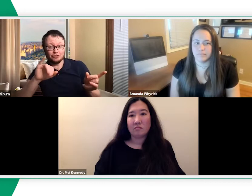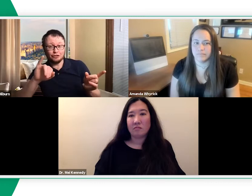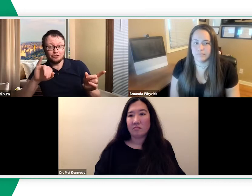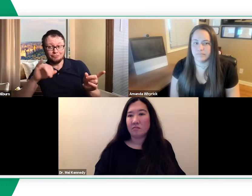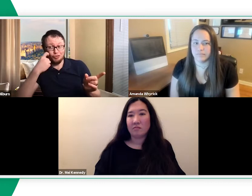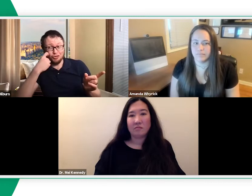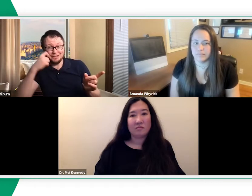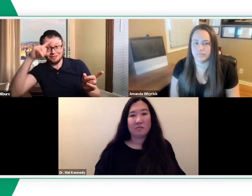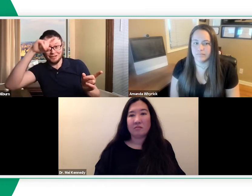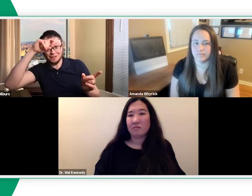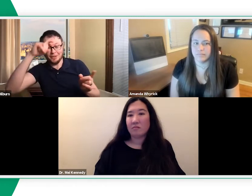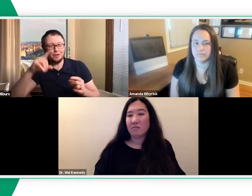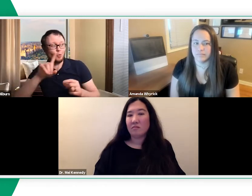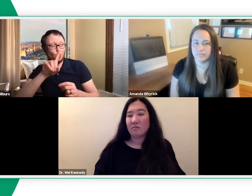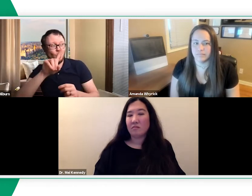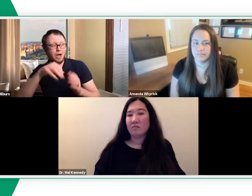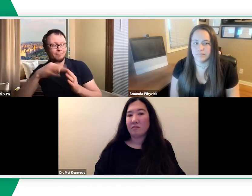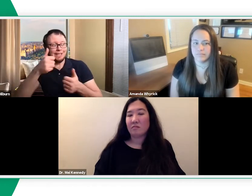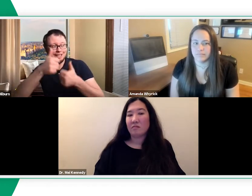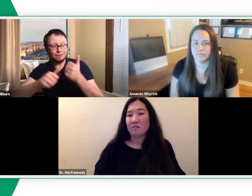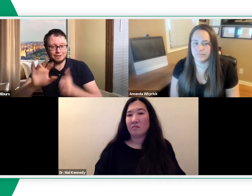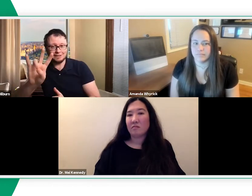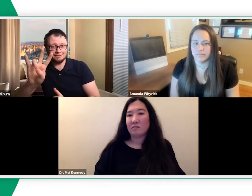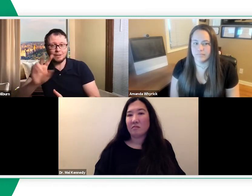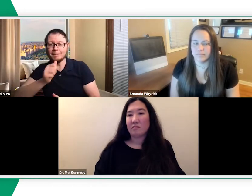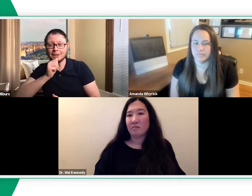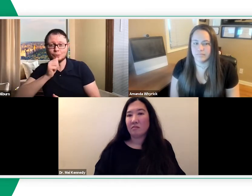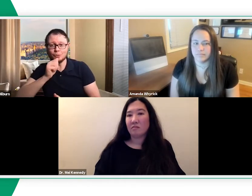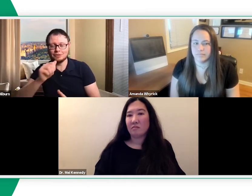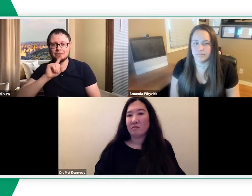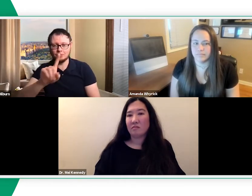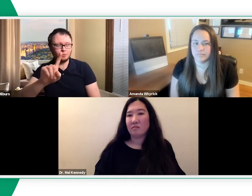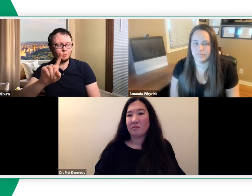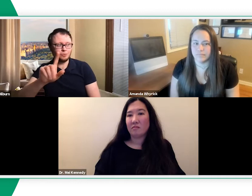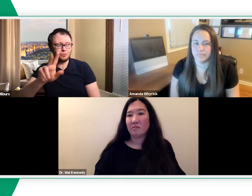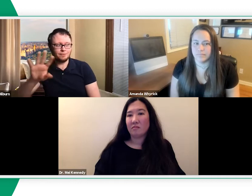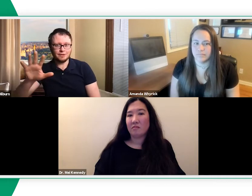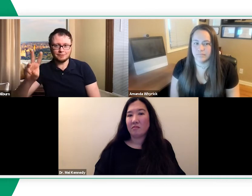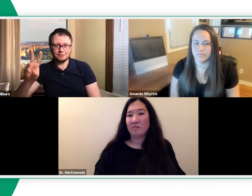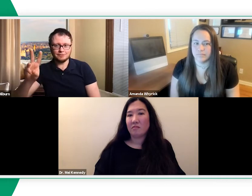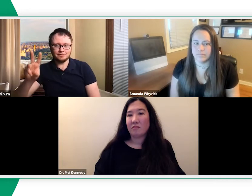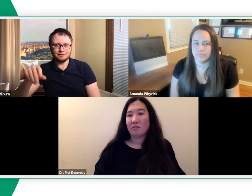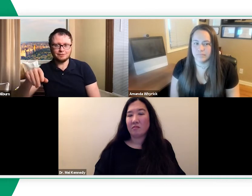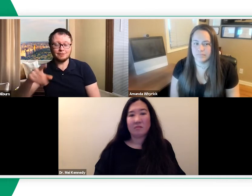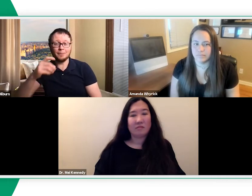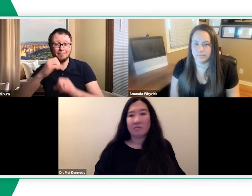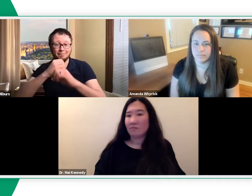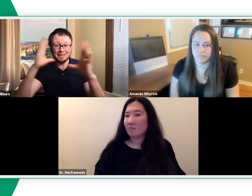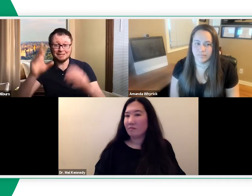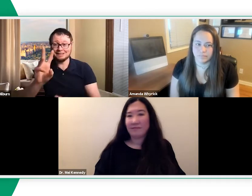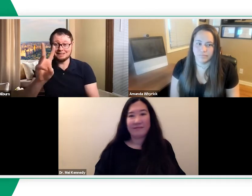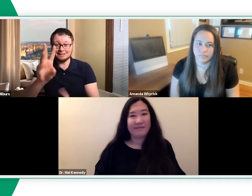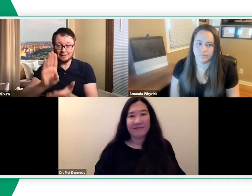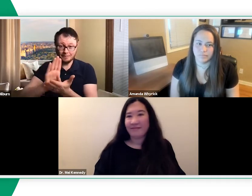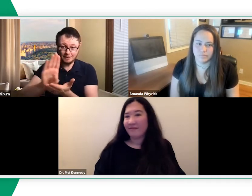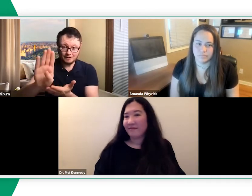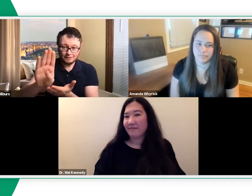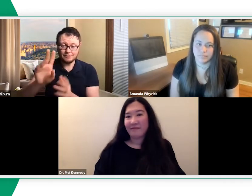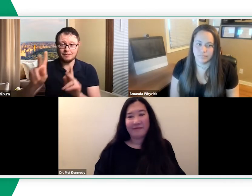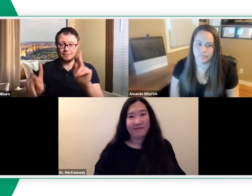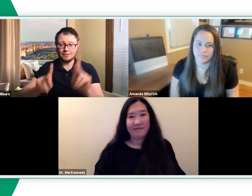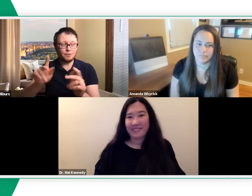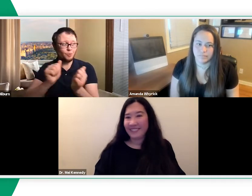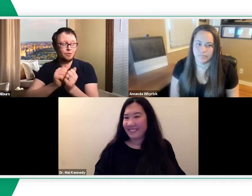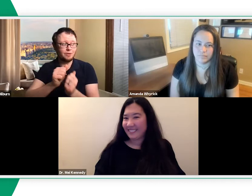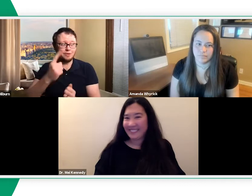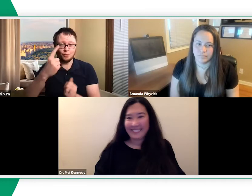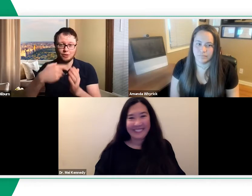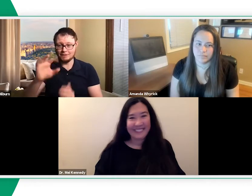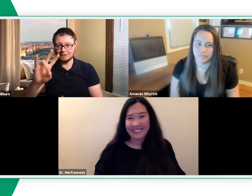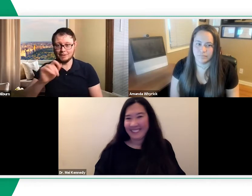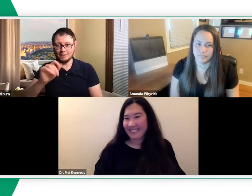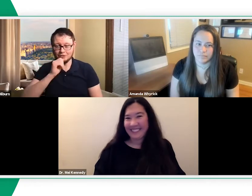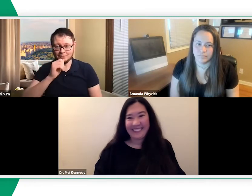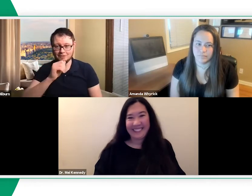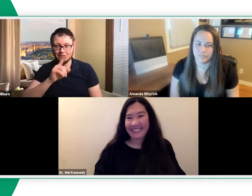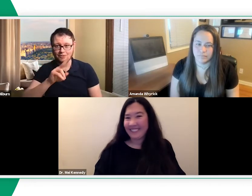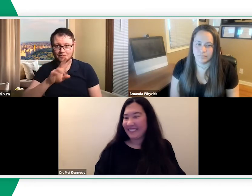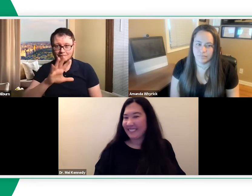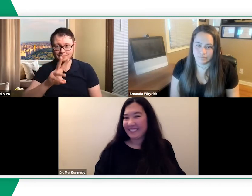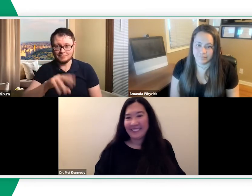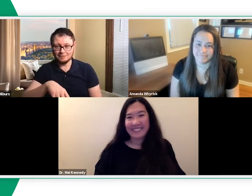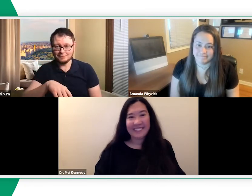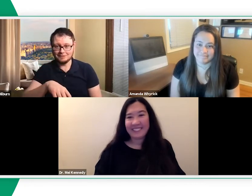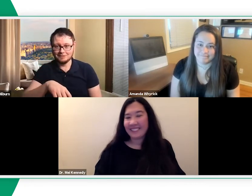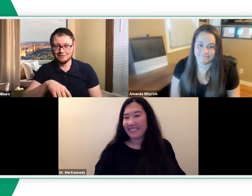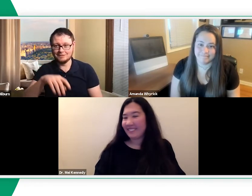And most recently, over the summer, can you imagine 6 billion people with the